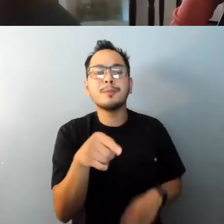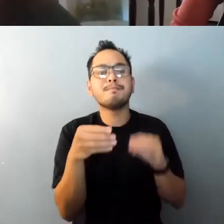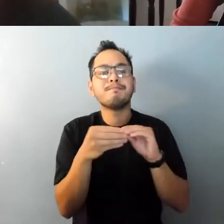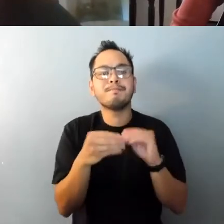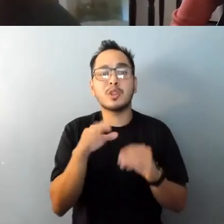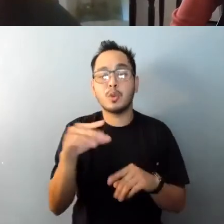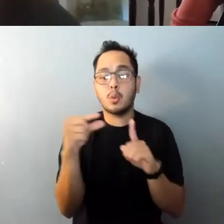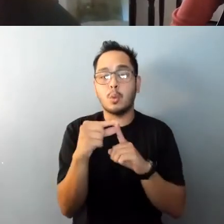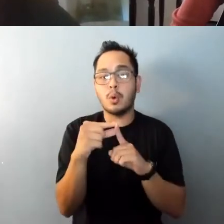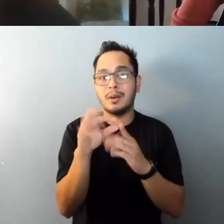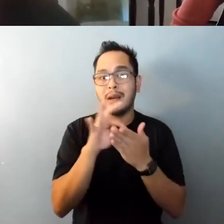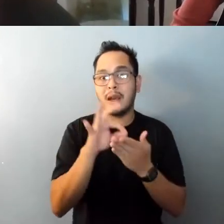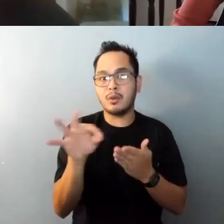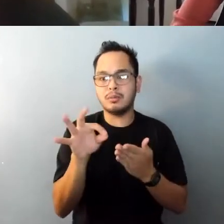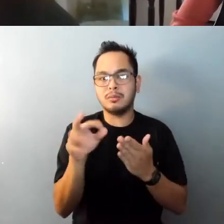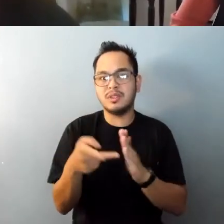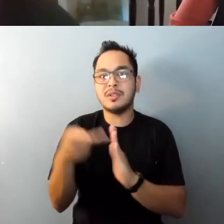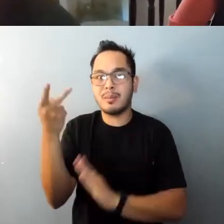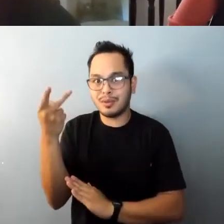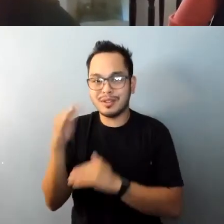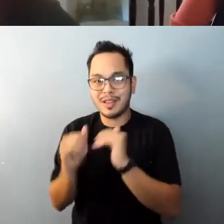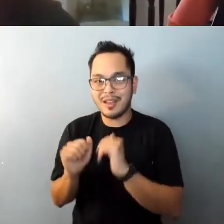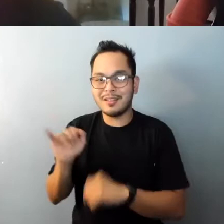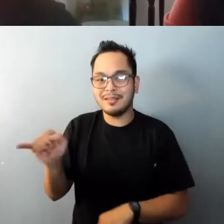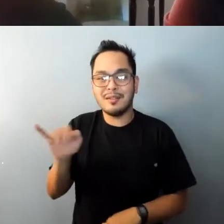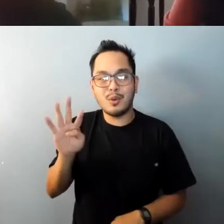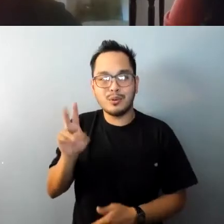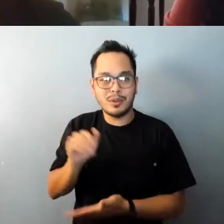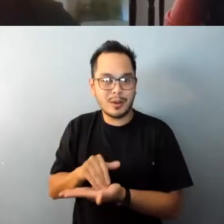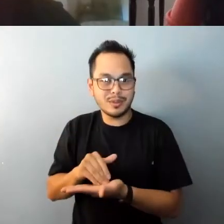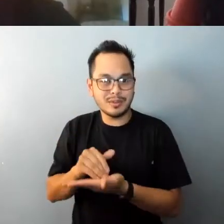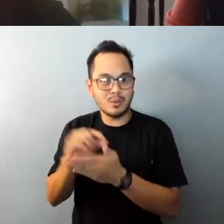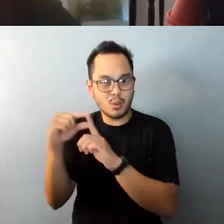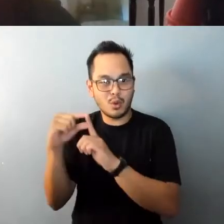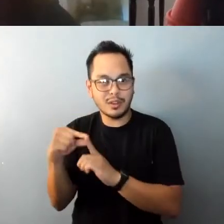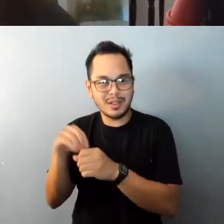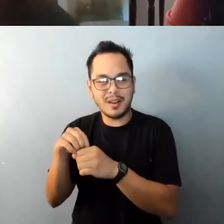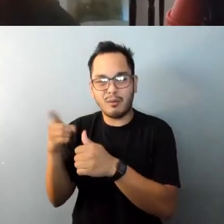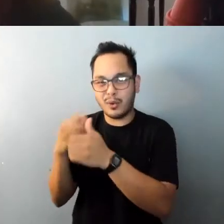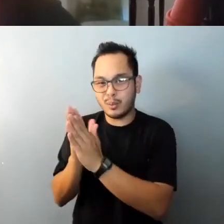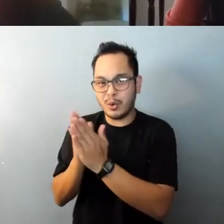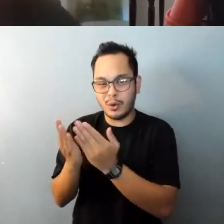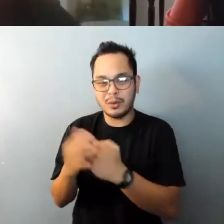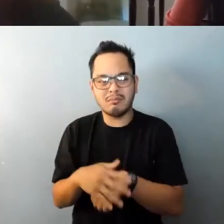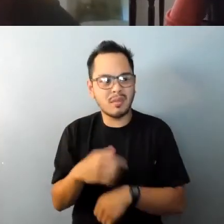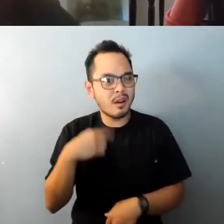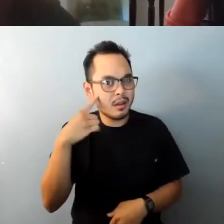is crazy to me, I always thought that it was a much longer novel and I cannot believe you told that entire story.